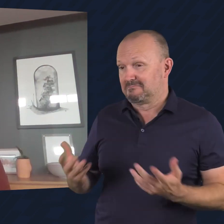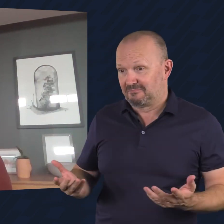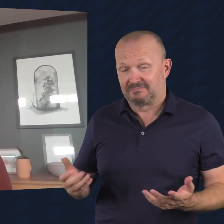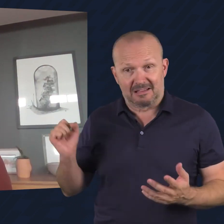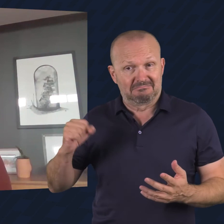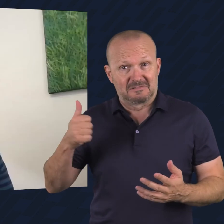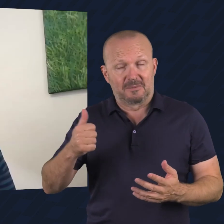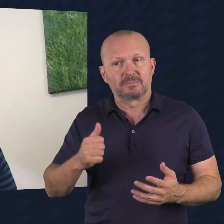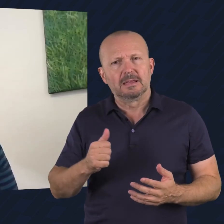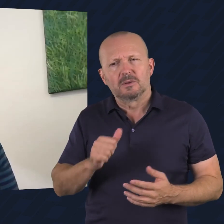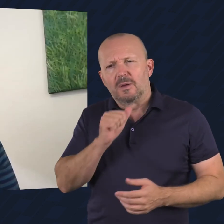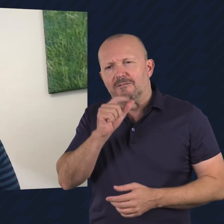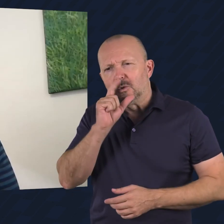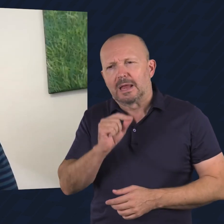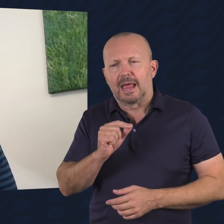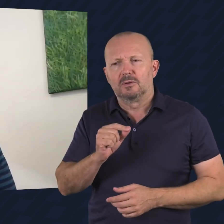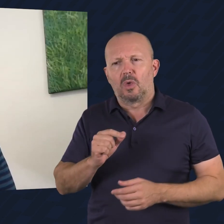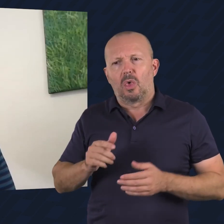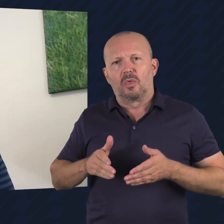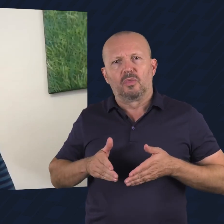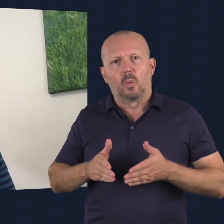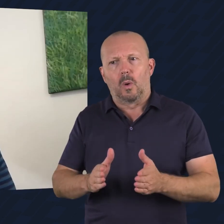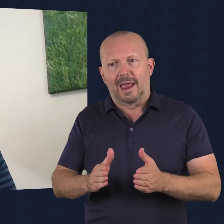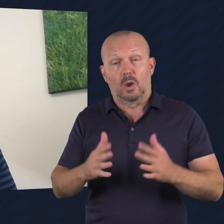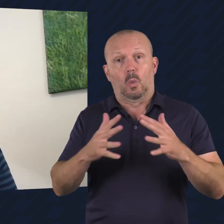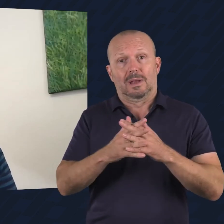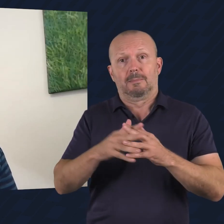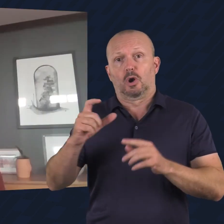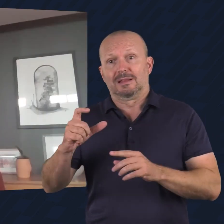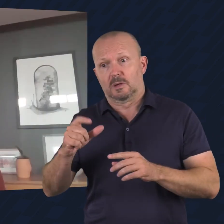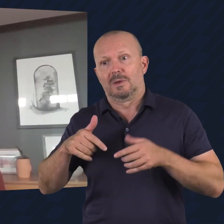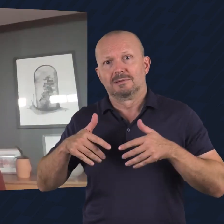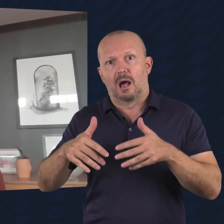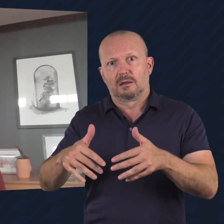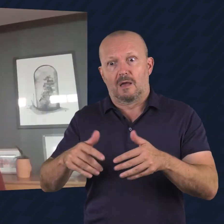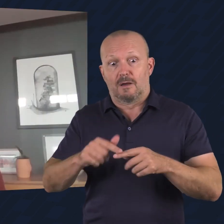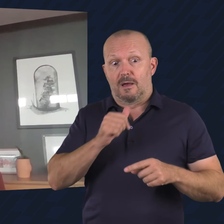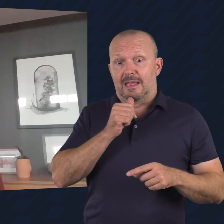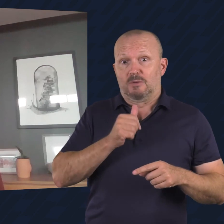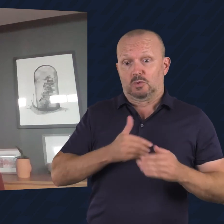No, you're absolutely right. And if you can take, the way that William Colenso's archive